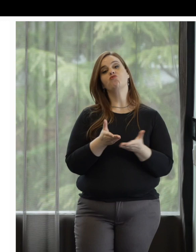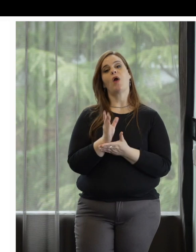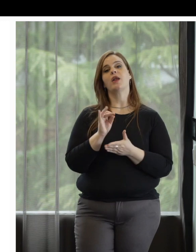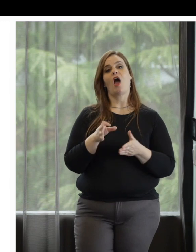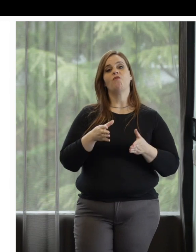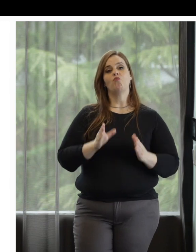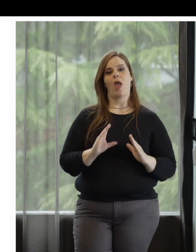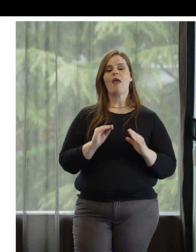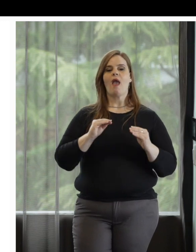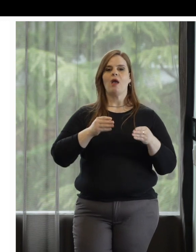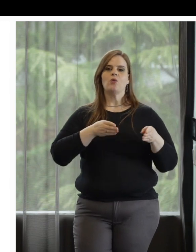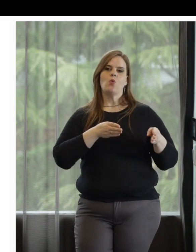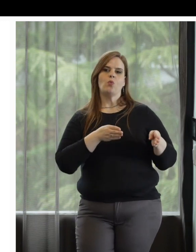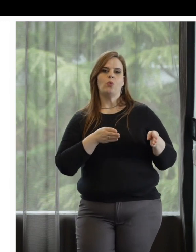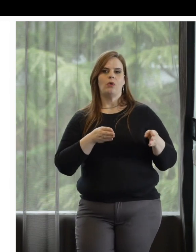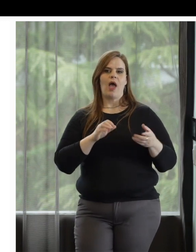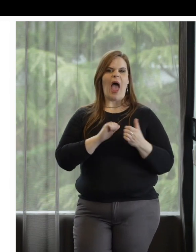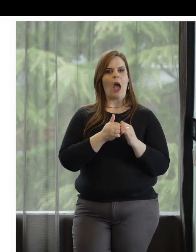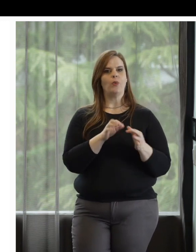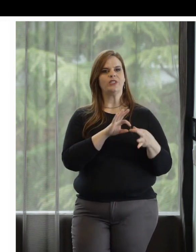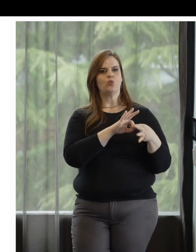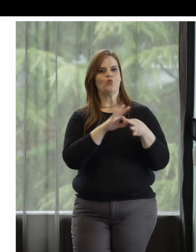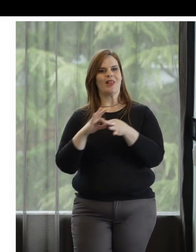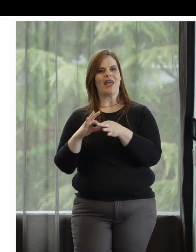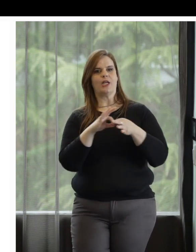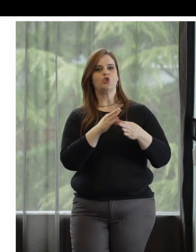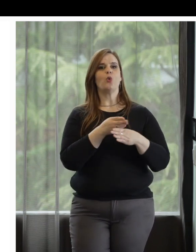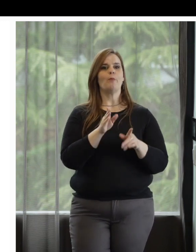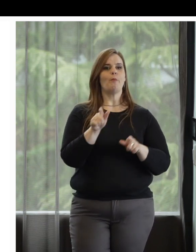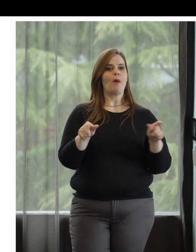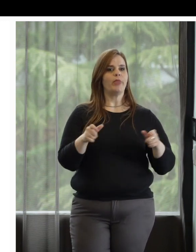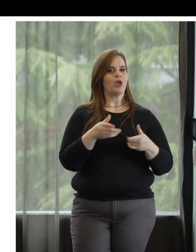are related to public right of way not just focused on multi